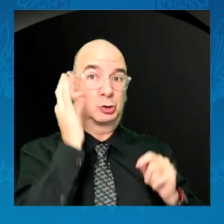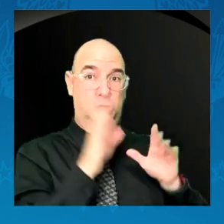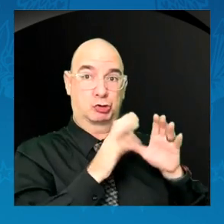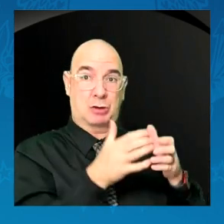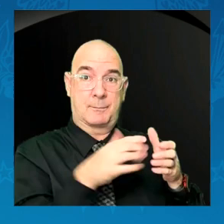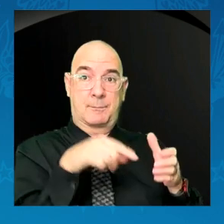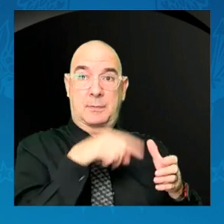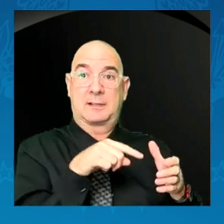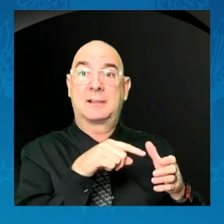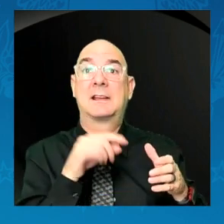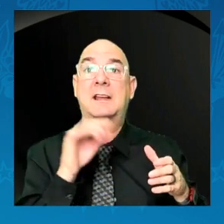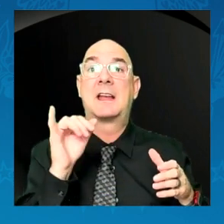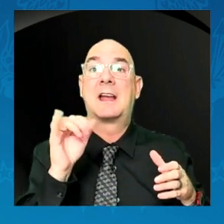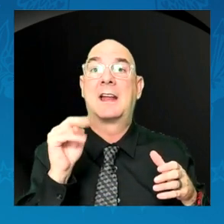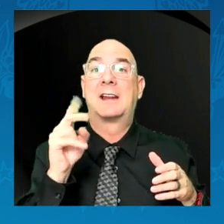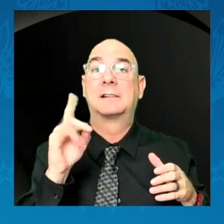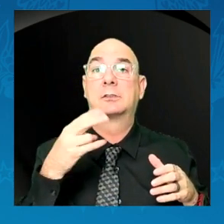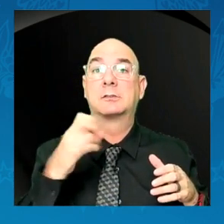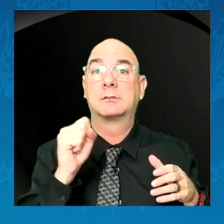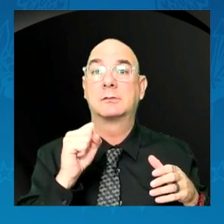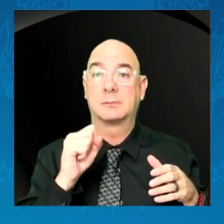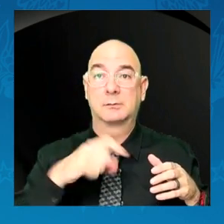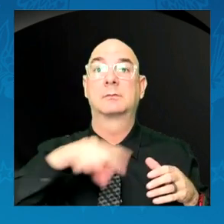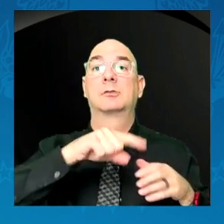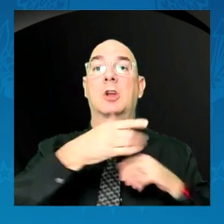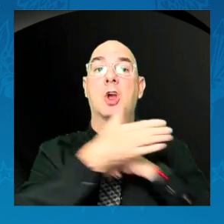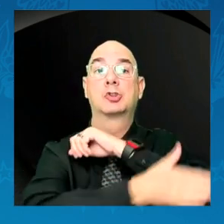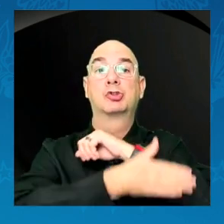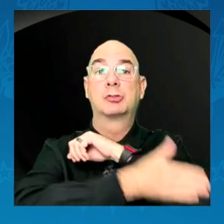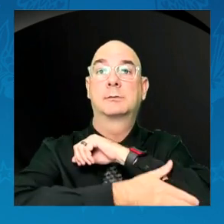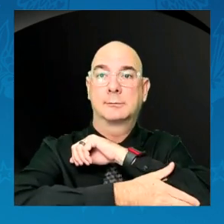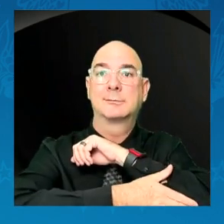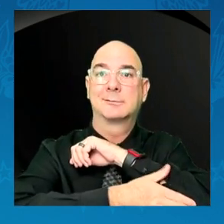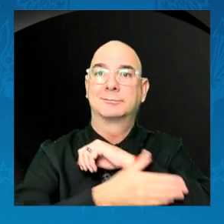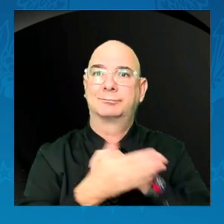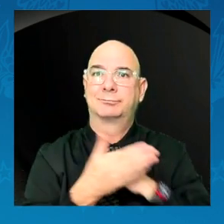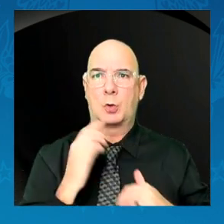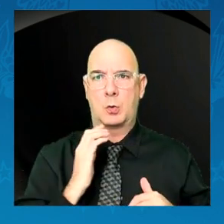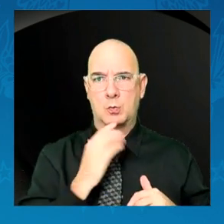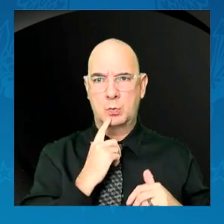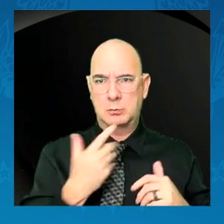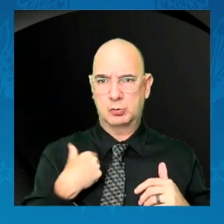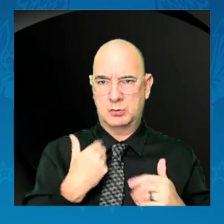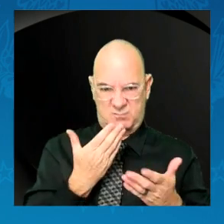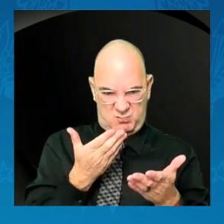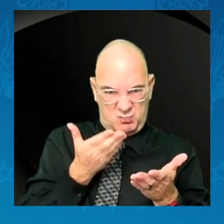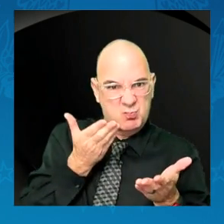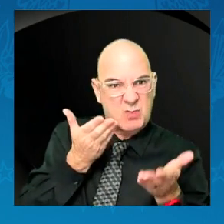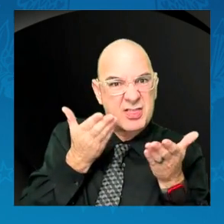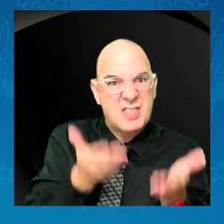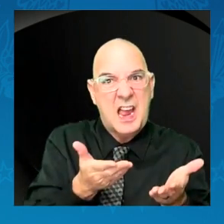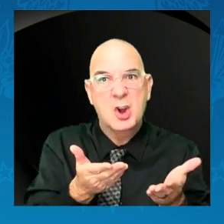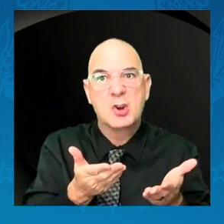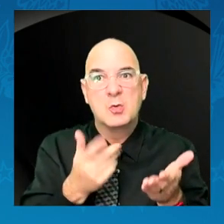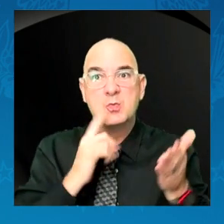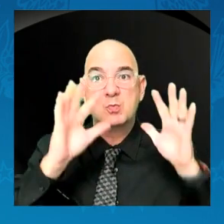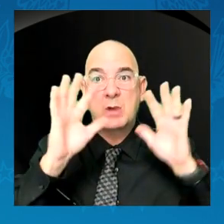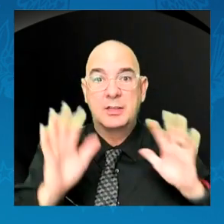are often on the frontlines of climate change. We all know that space based Earth observations